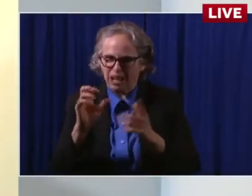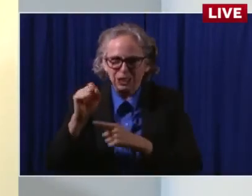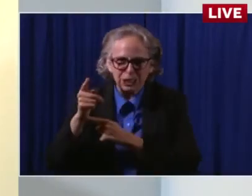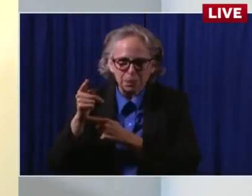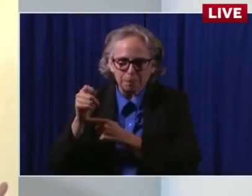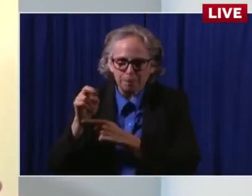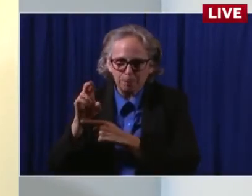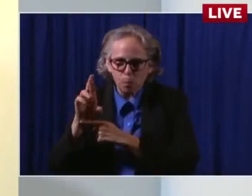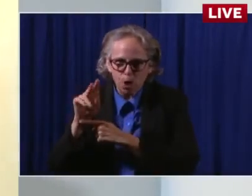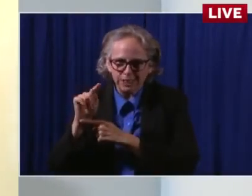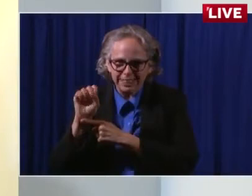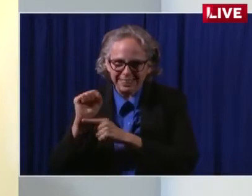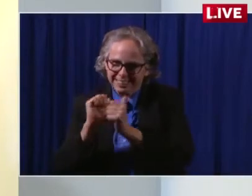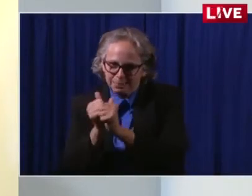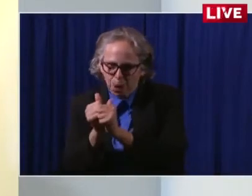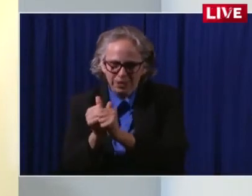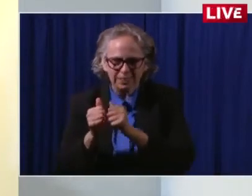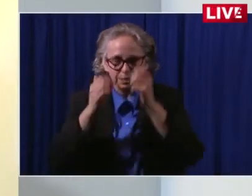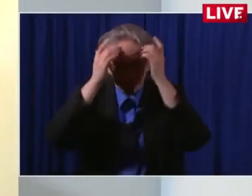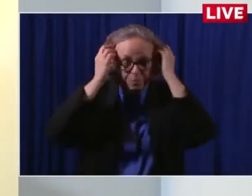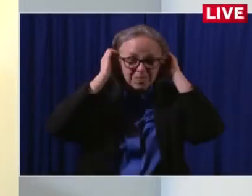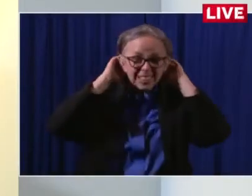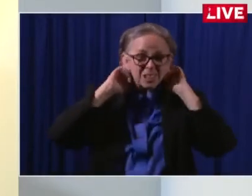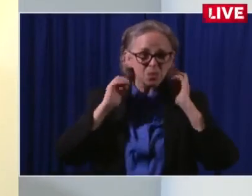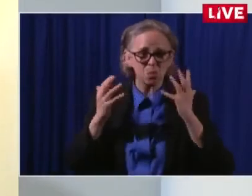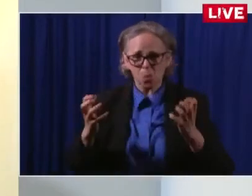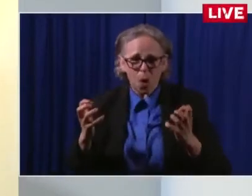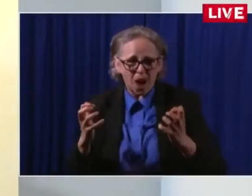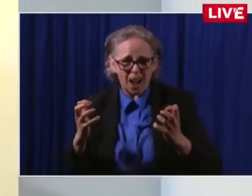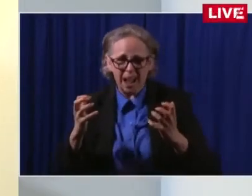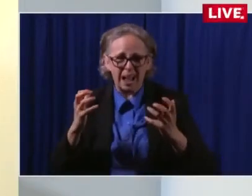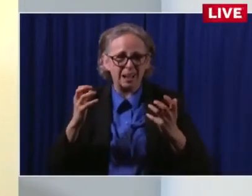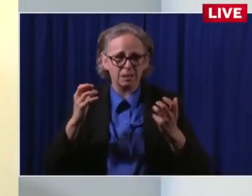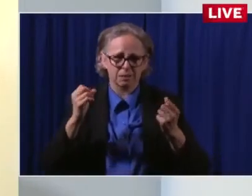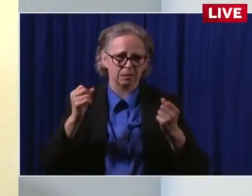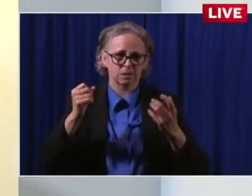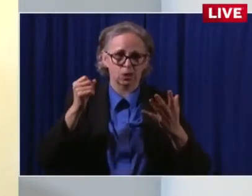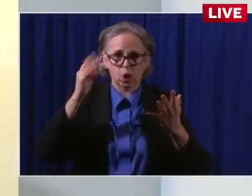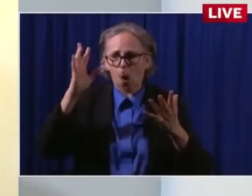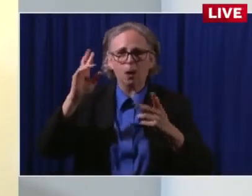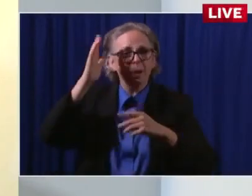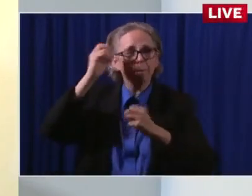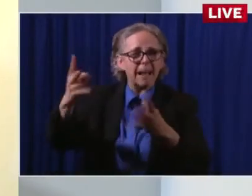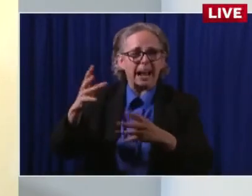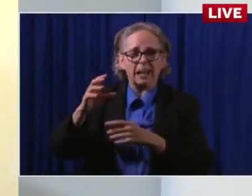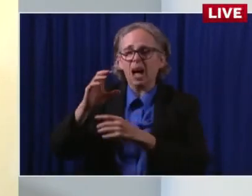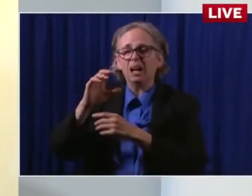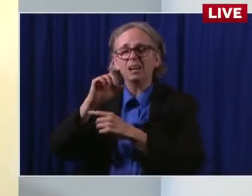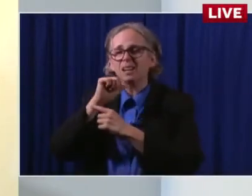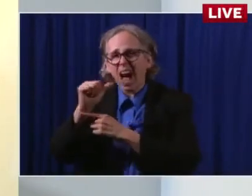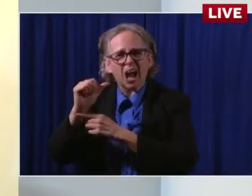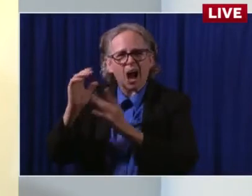FINALLY, WE TALK A LOT ABOUT SPORTS AND THE RETURN TO PLAY PLAN.